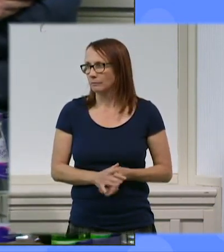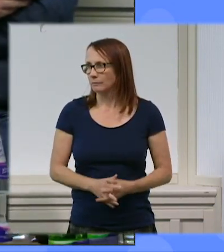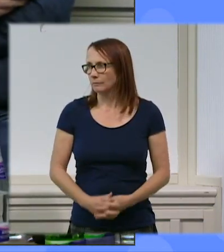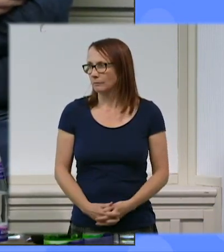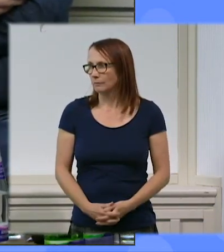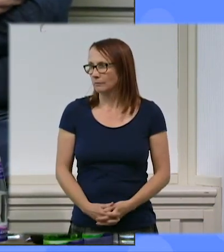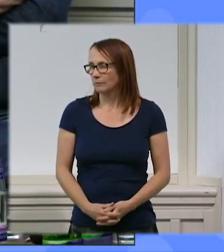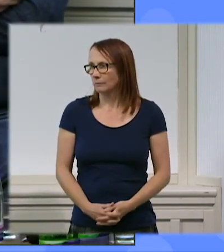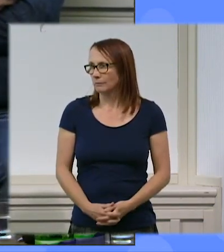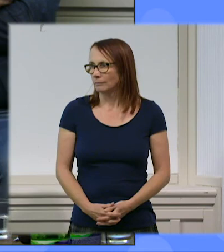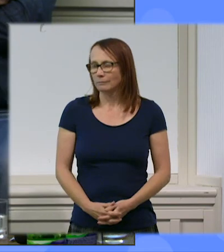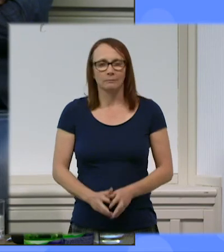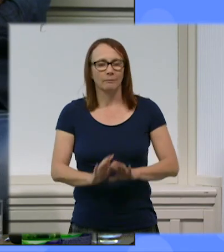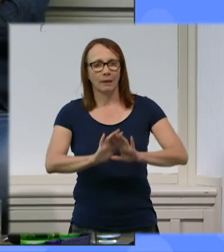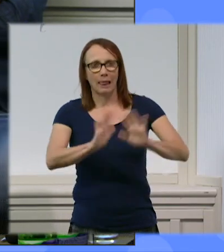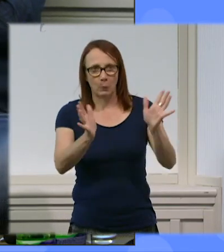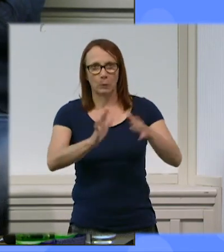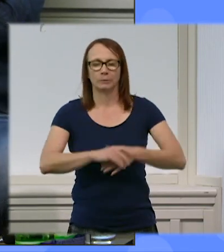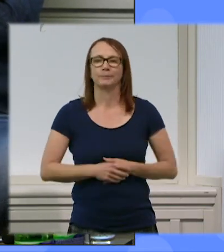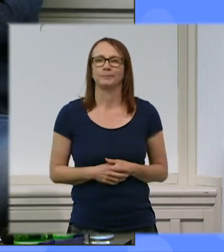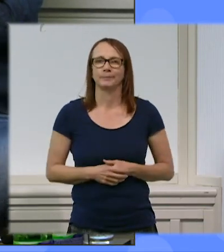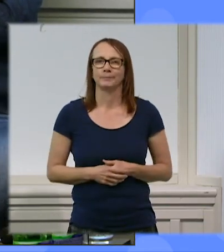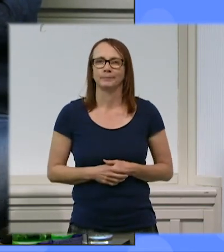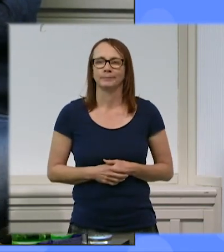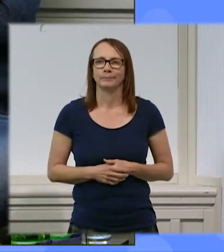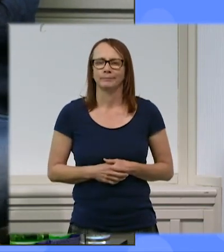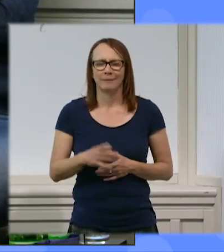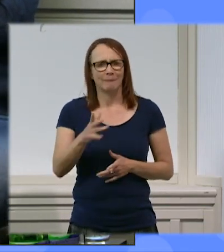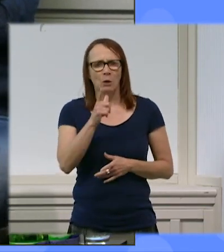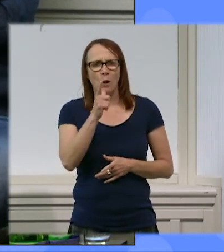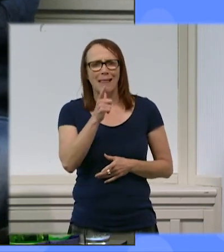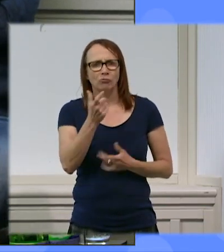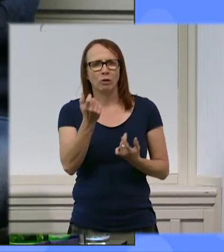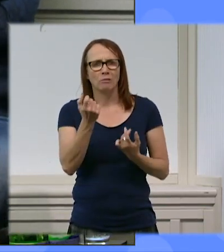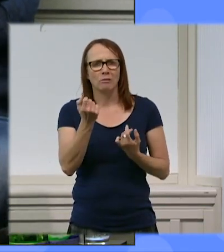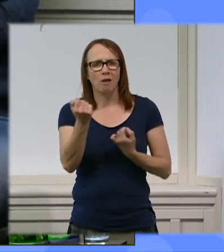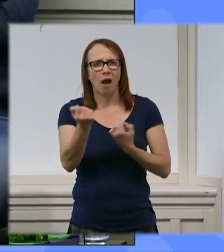hi there and it was a question about electric cars so they are quite